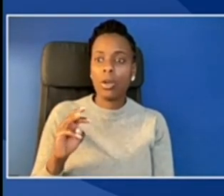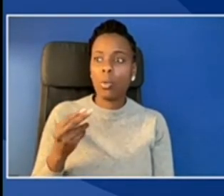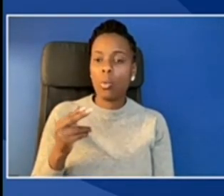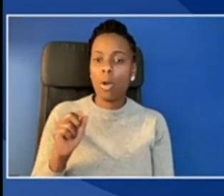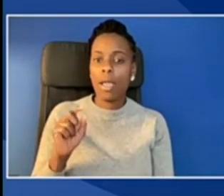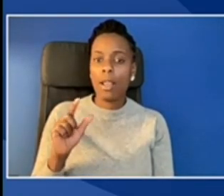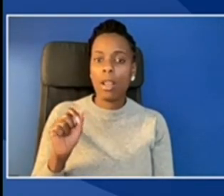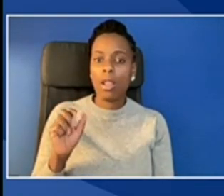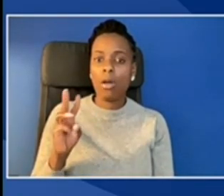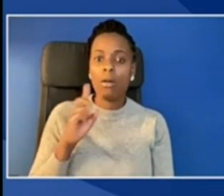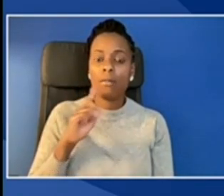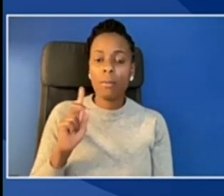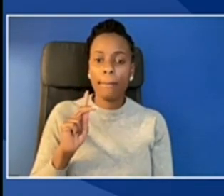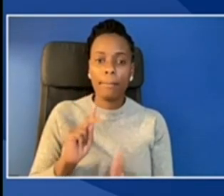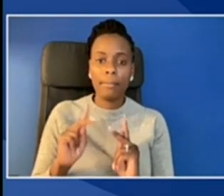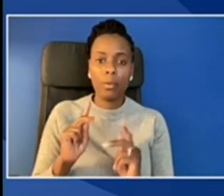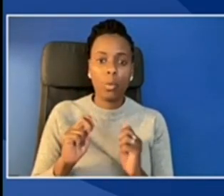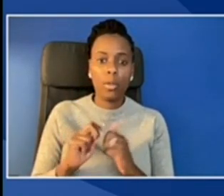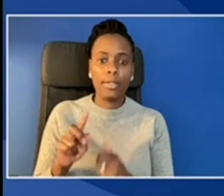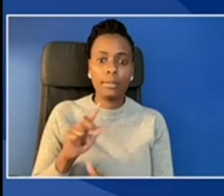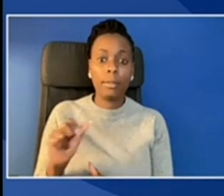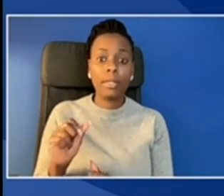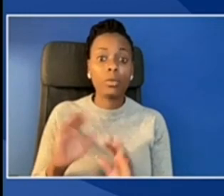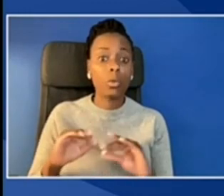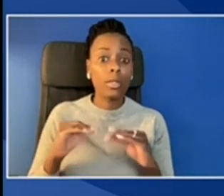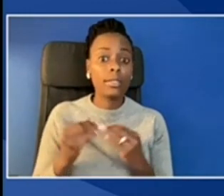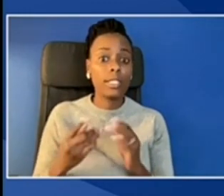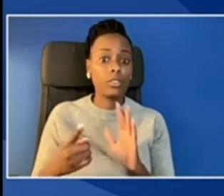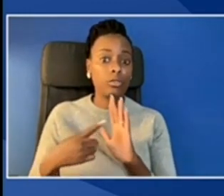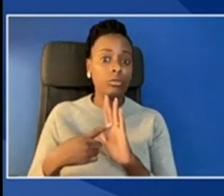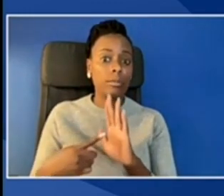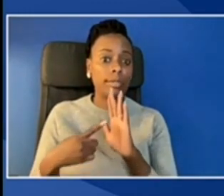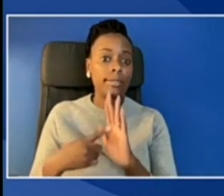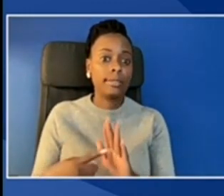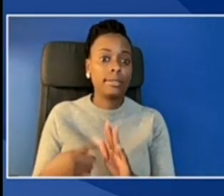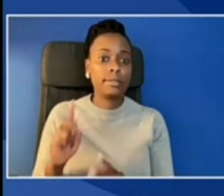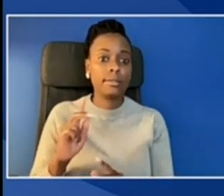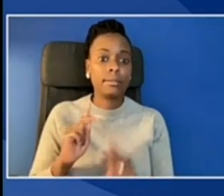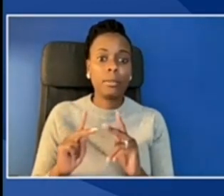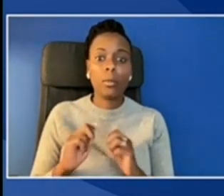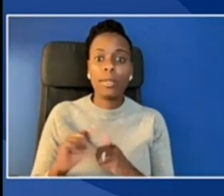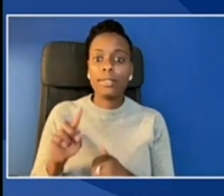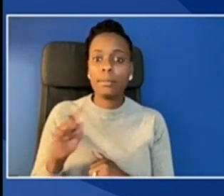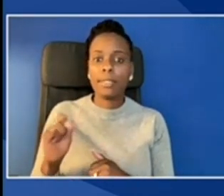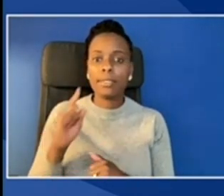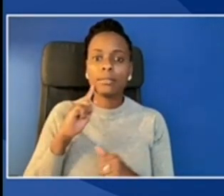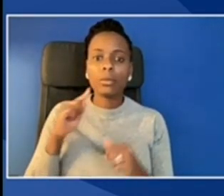or organizations representing them for the afternoon. Just a reminder as to the